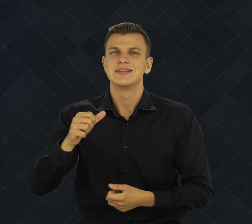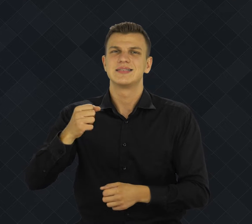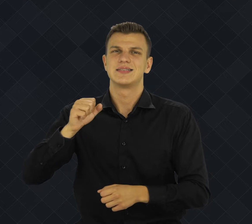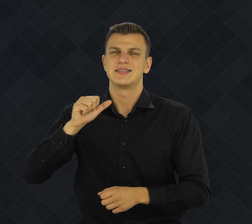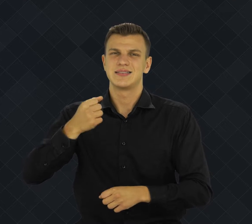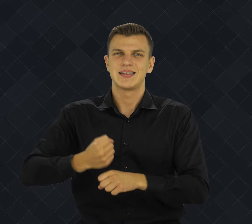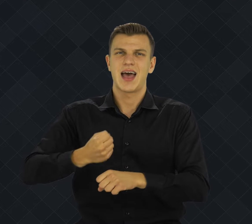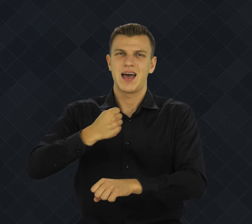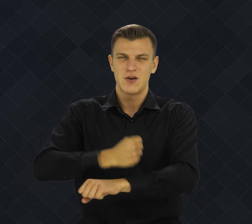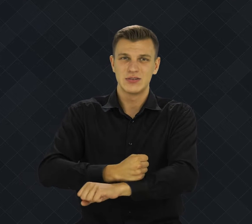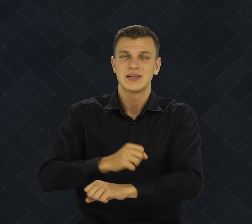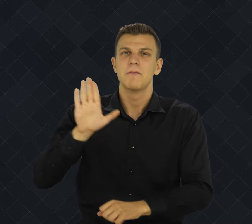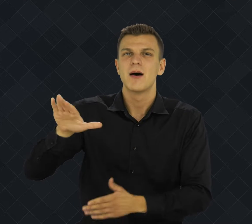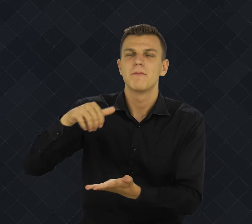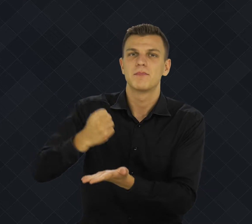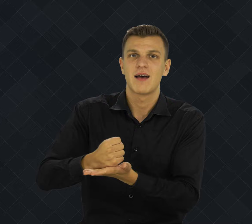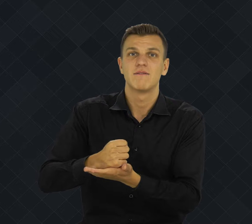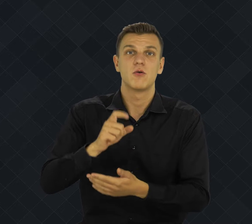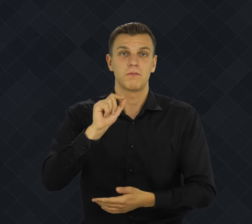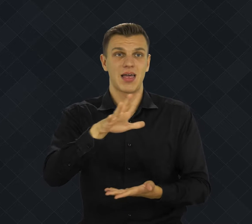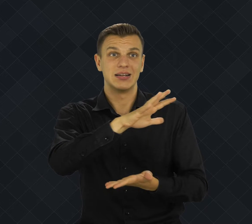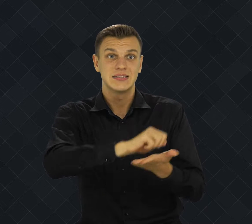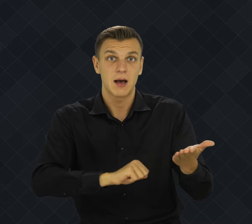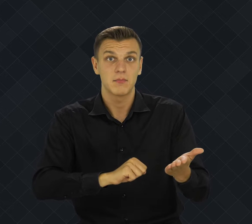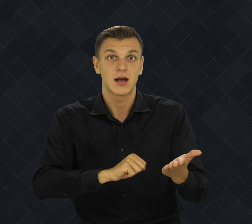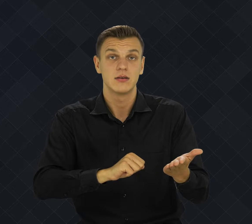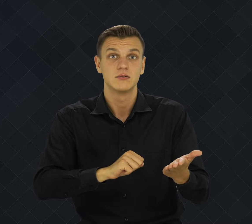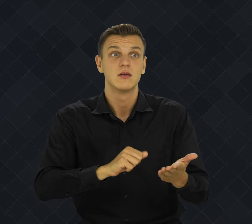The district governor may stop the authorizations